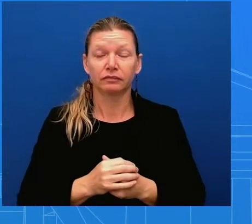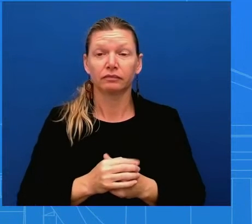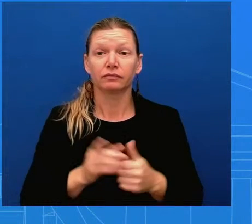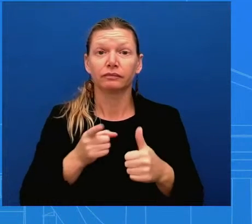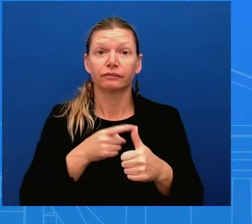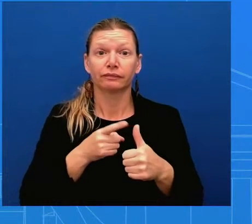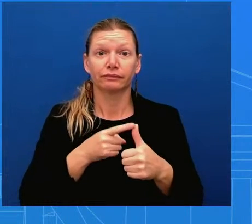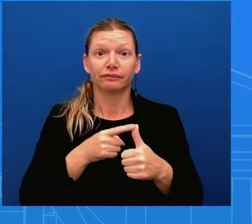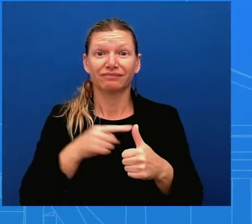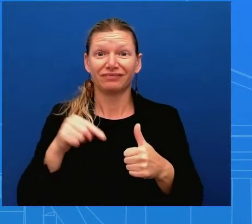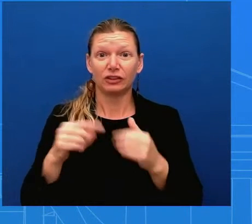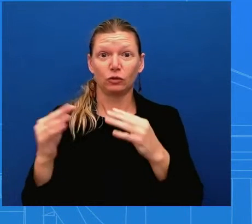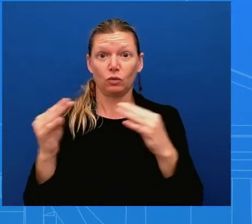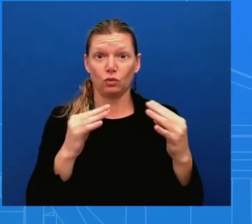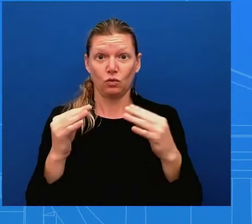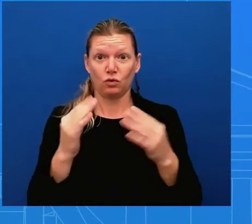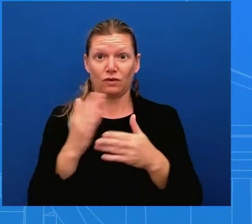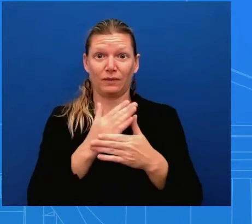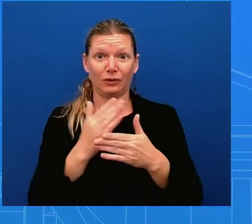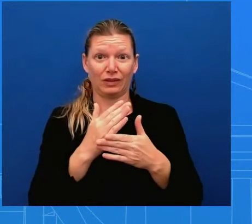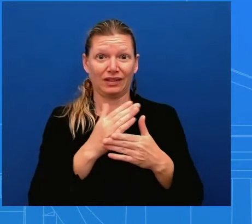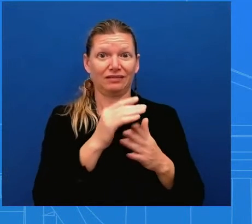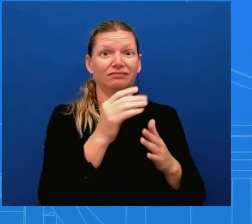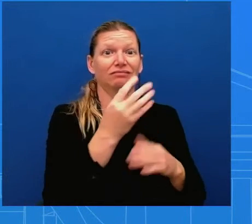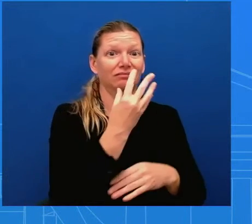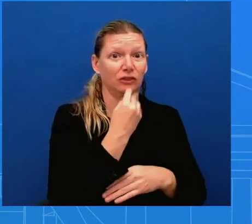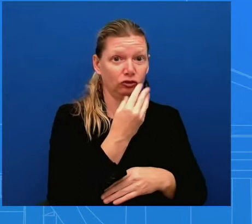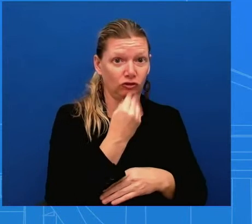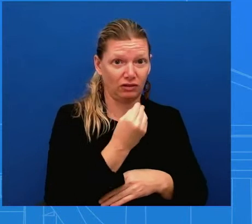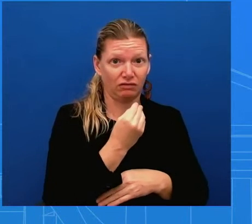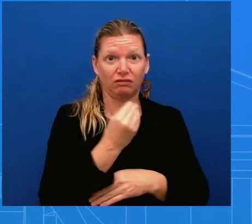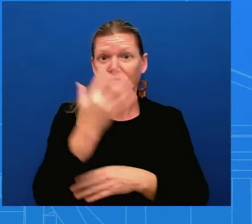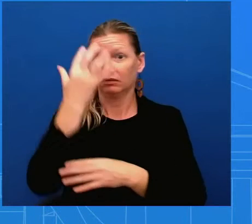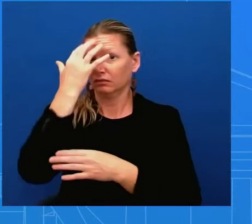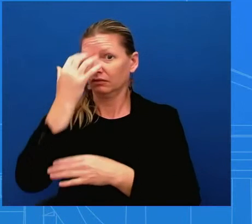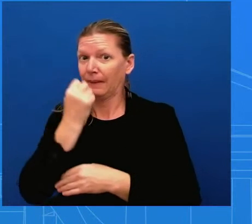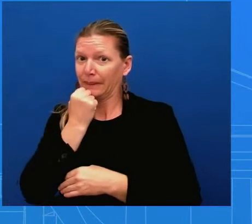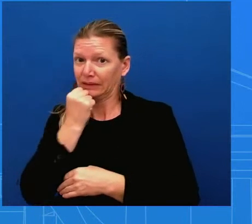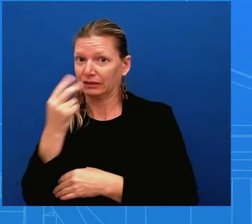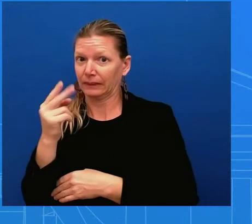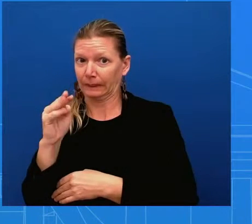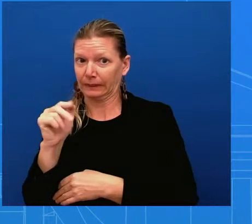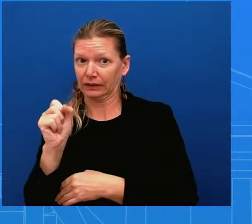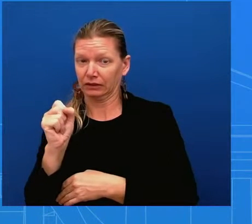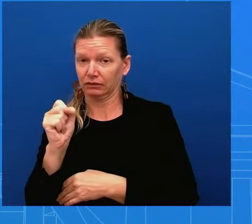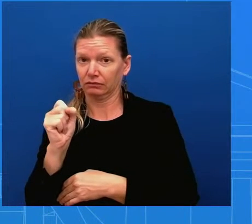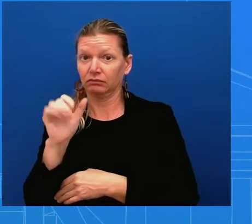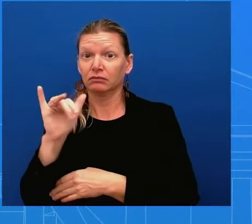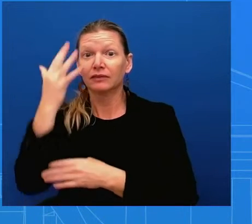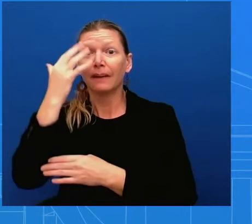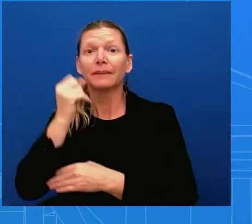whose mission is to annihilate Israel and kill as many Jews as they can. The war began on October 7th